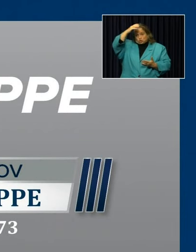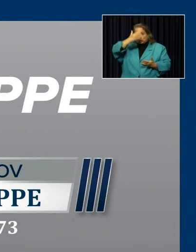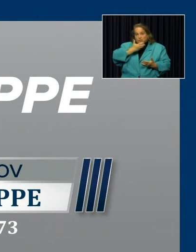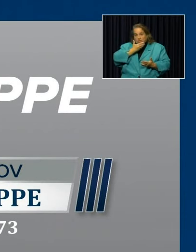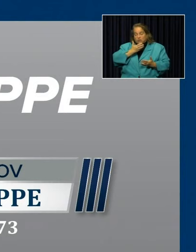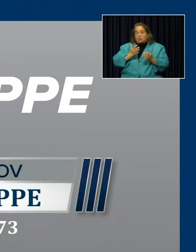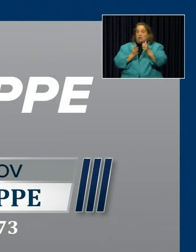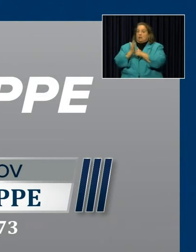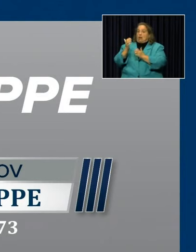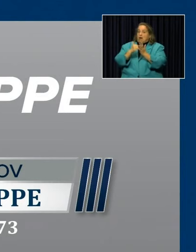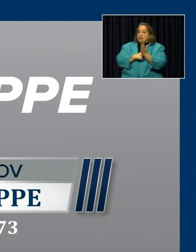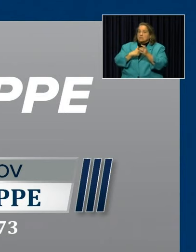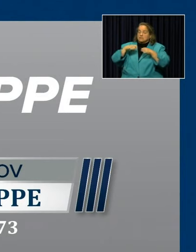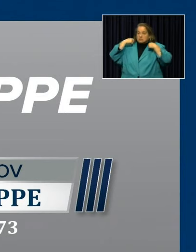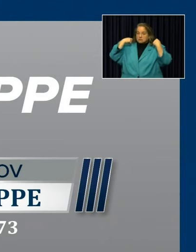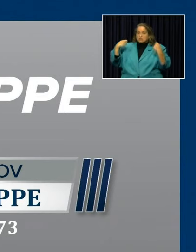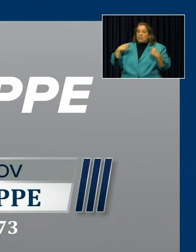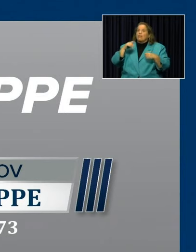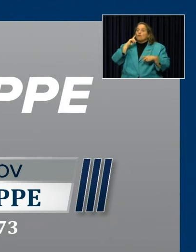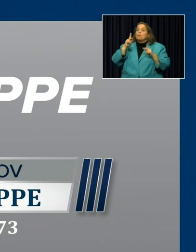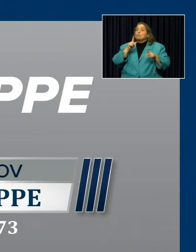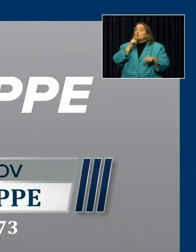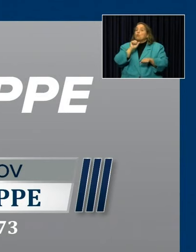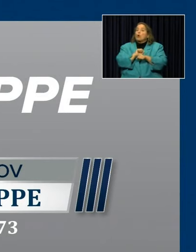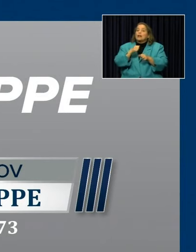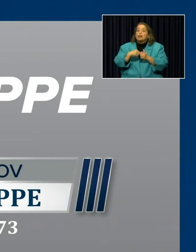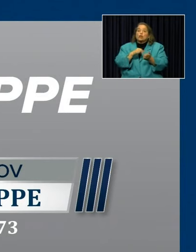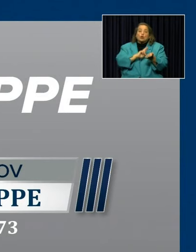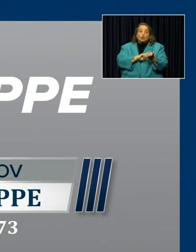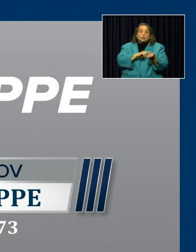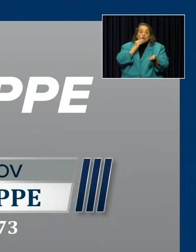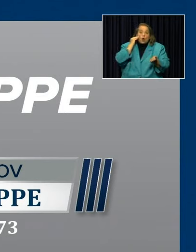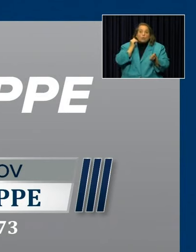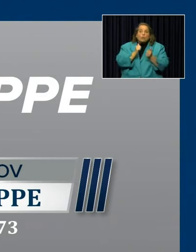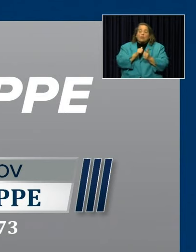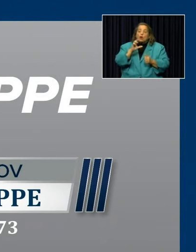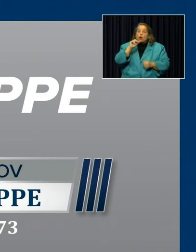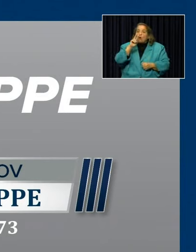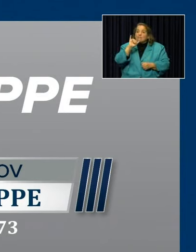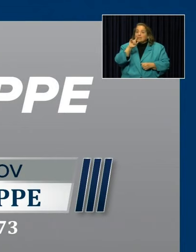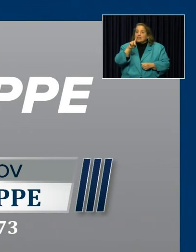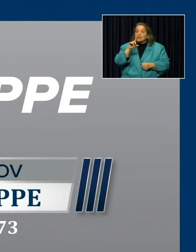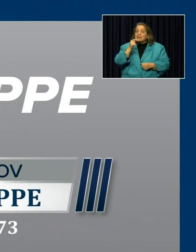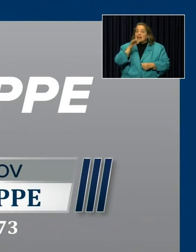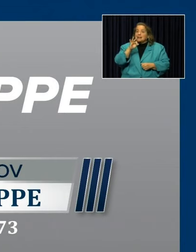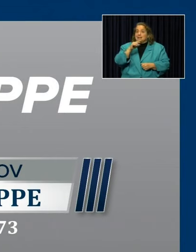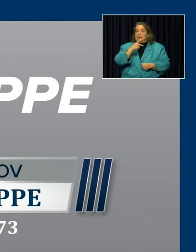DONATED 50,000 SURGICAL MASKS. HOLD KENTUCKY CHOCOLATES, 25